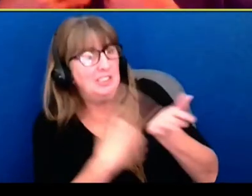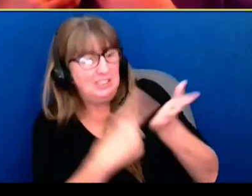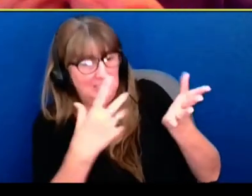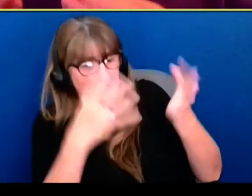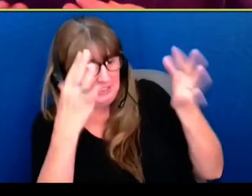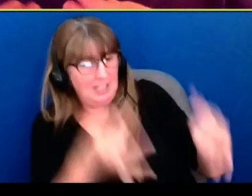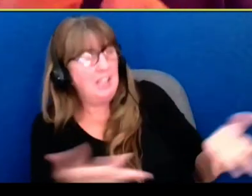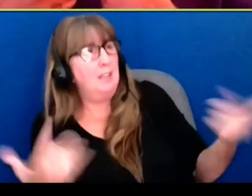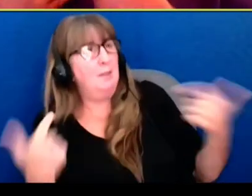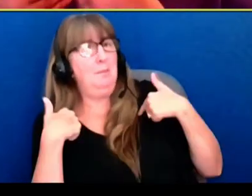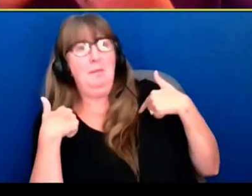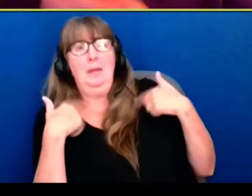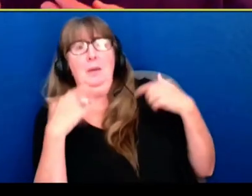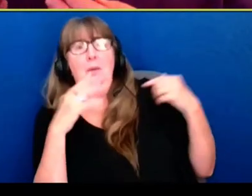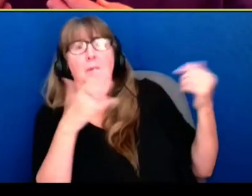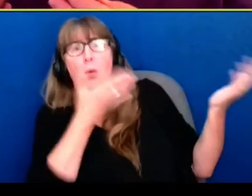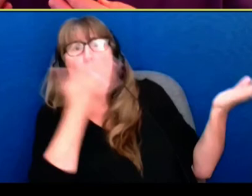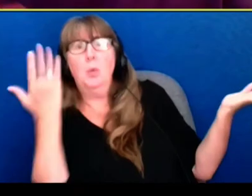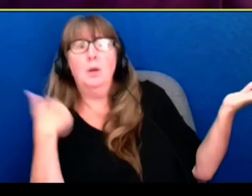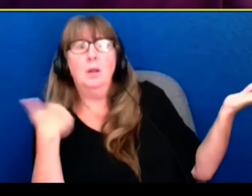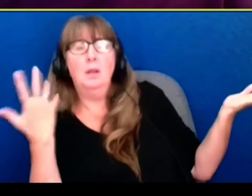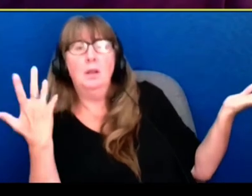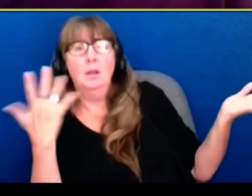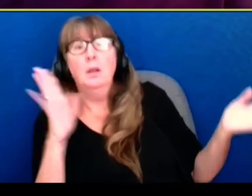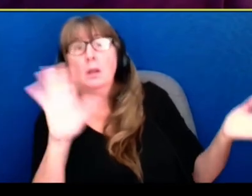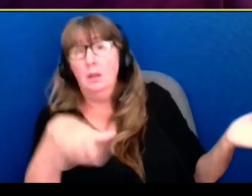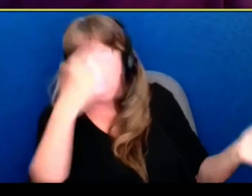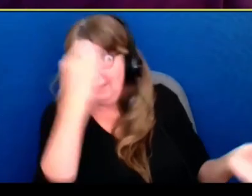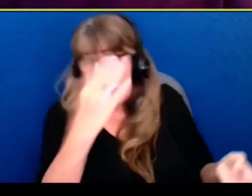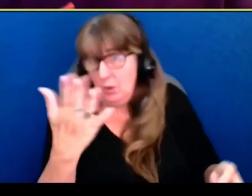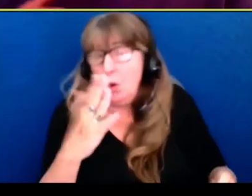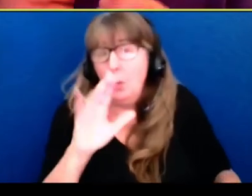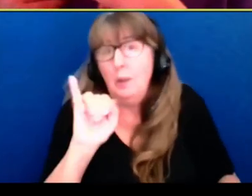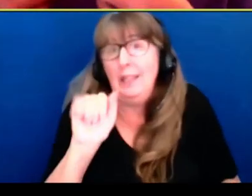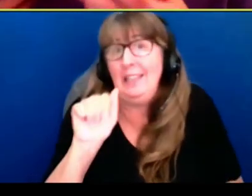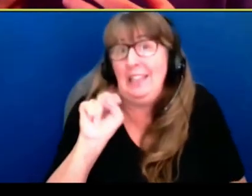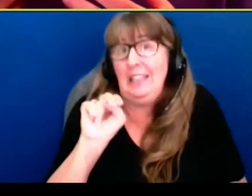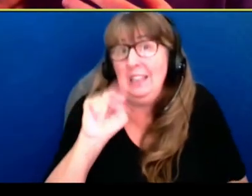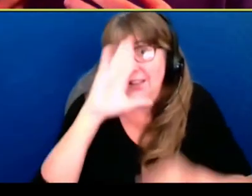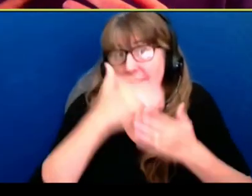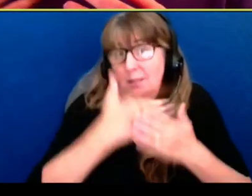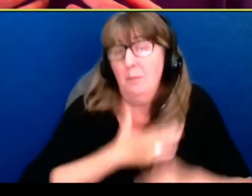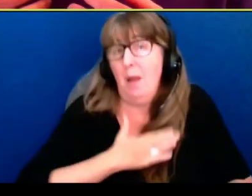I will tell you when Ian was in school.